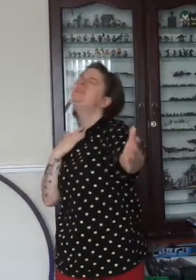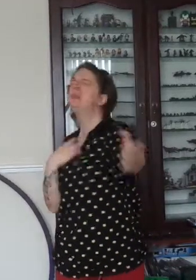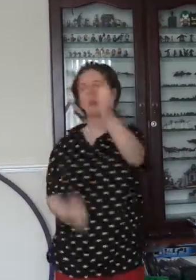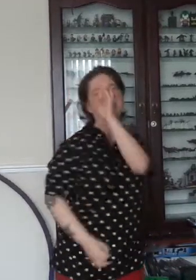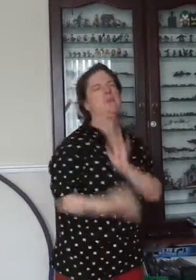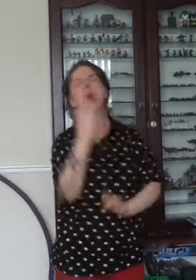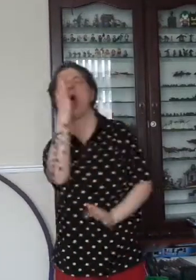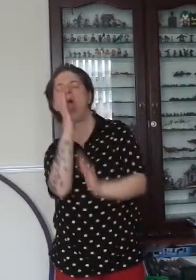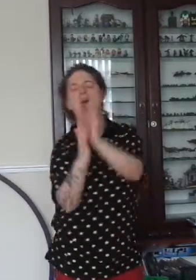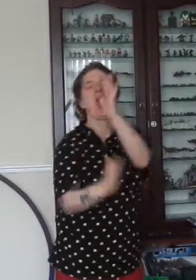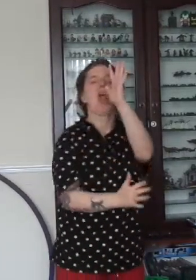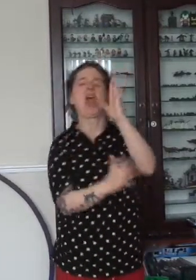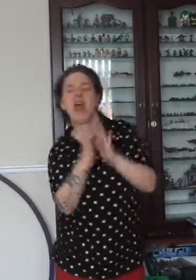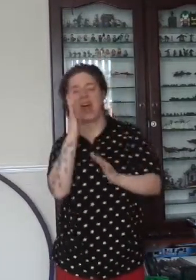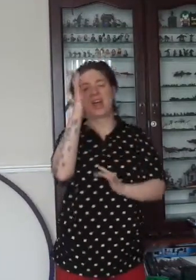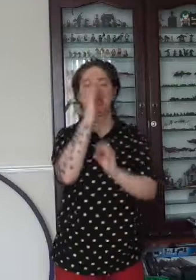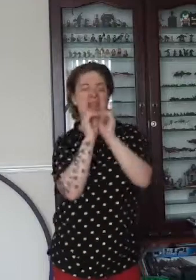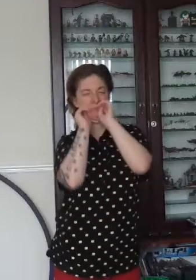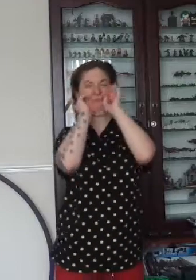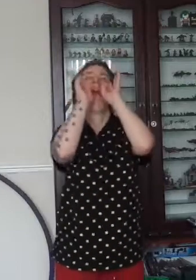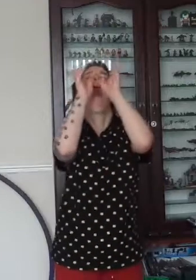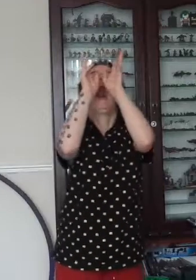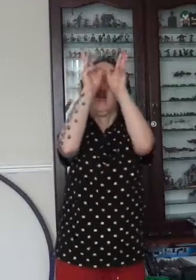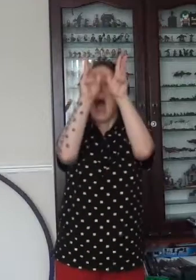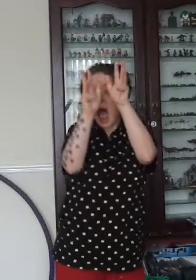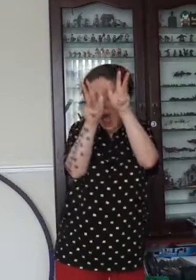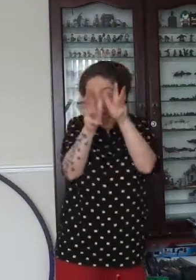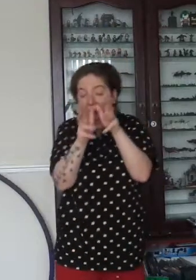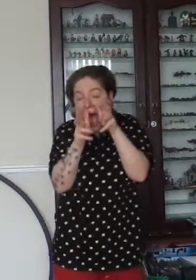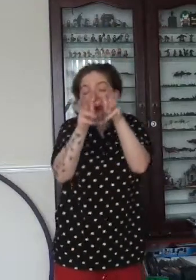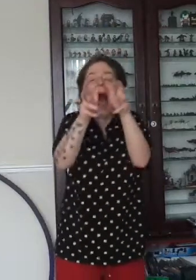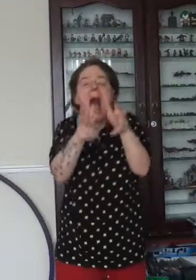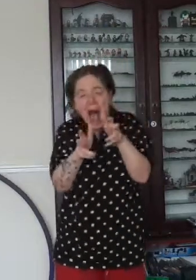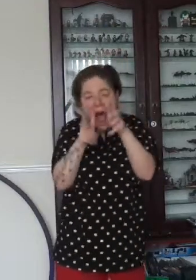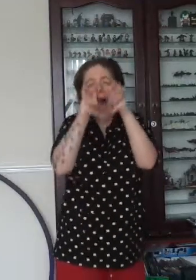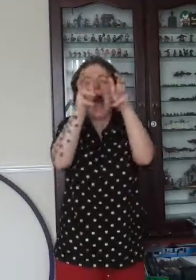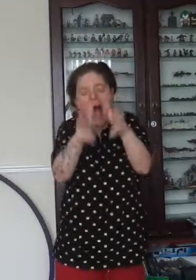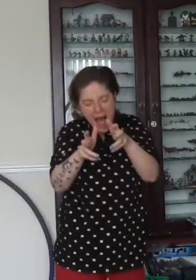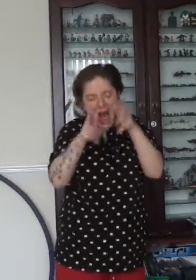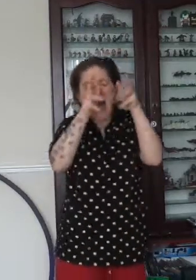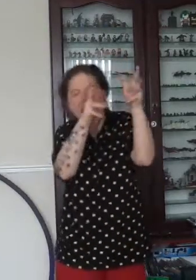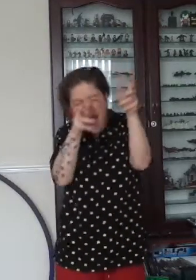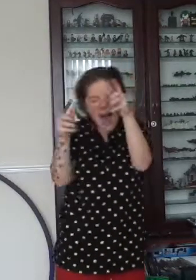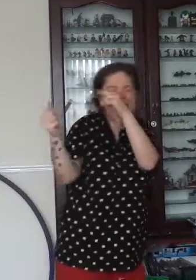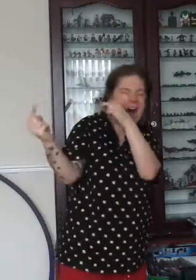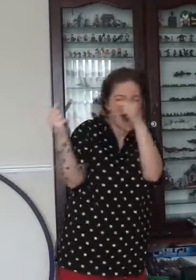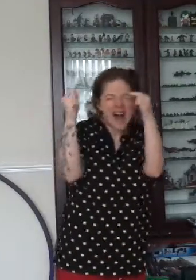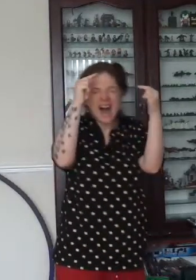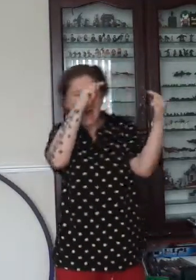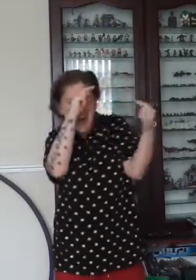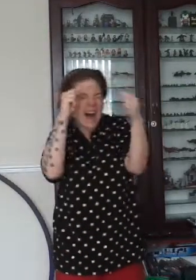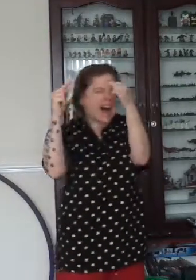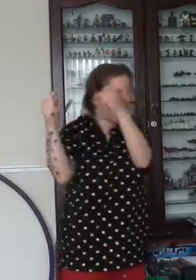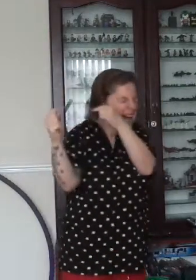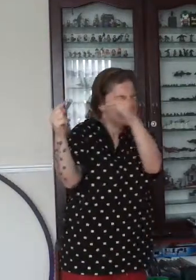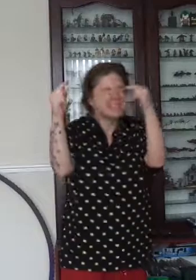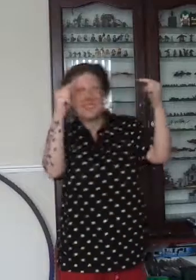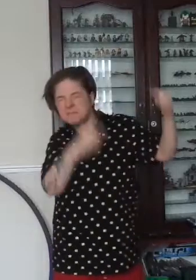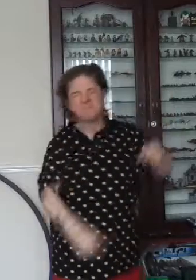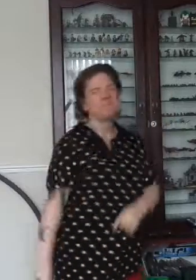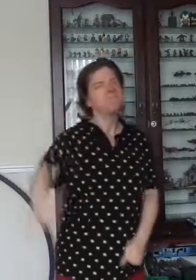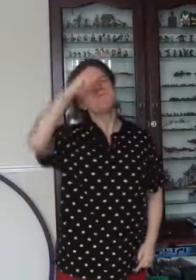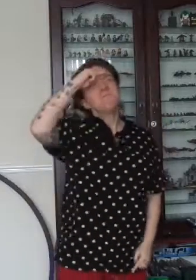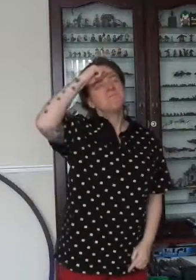Well, it burned while I cried 'Cause I heard it screaming out your name, your name